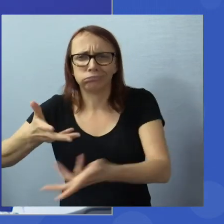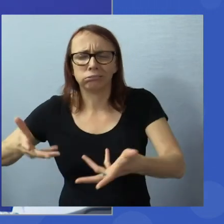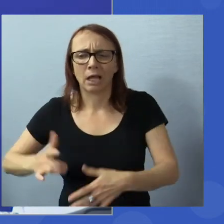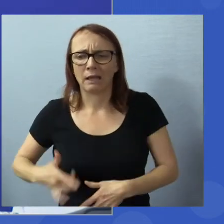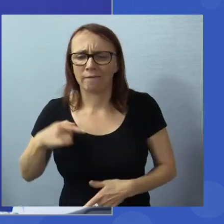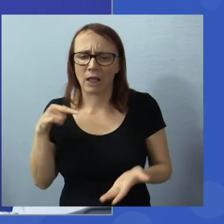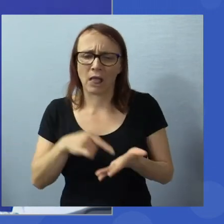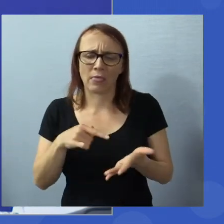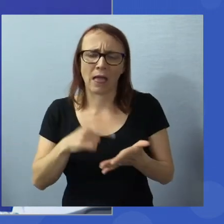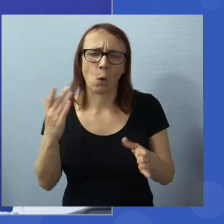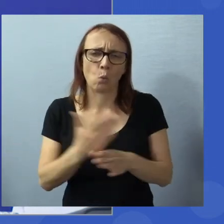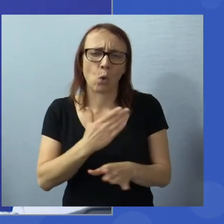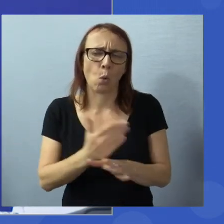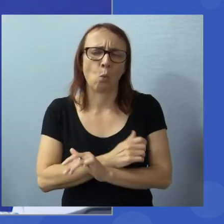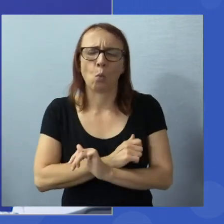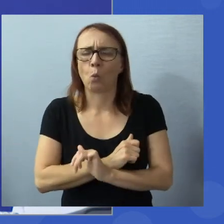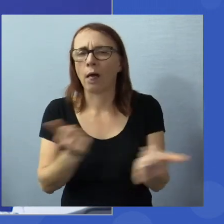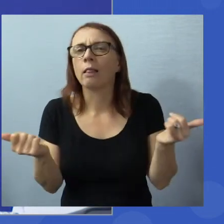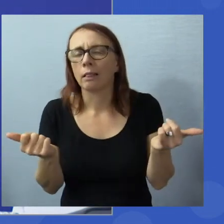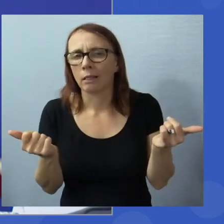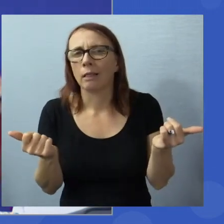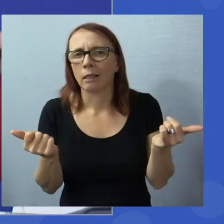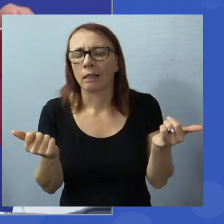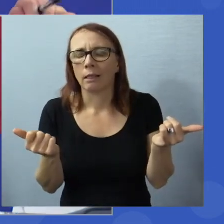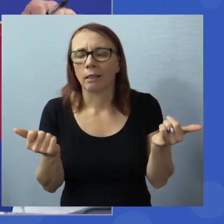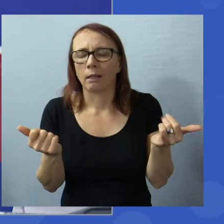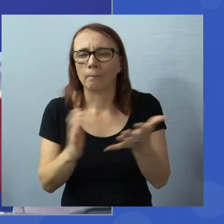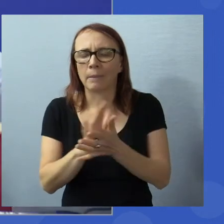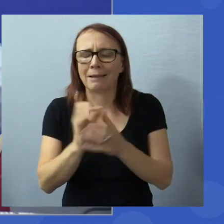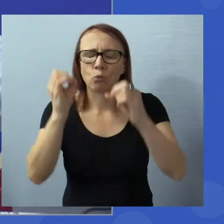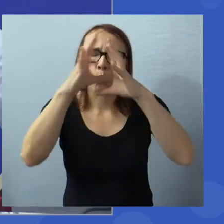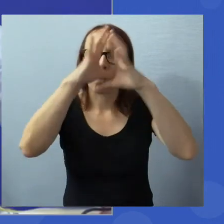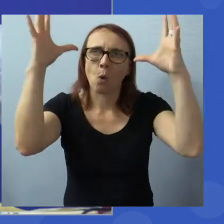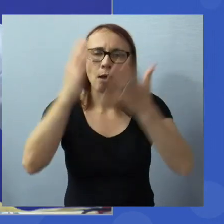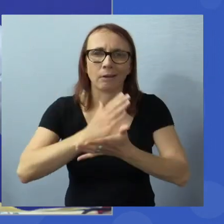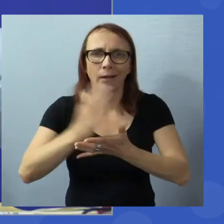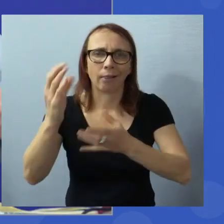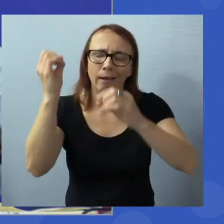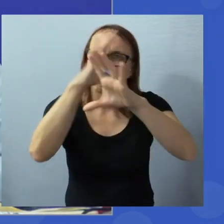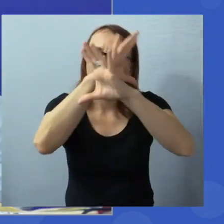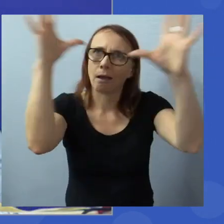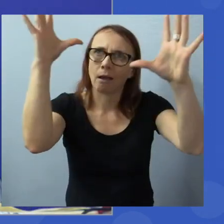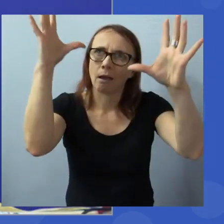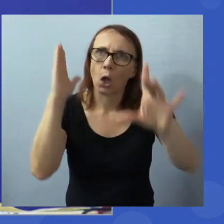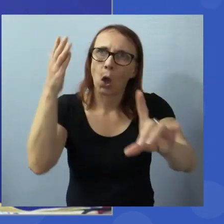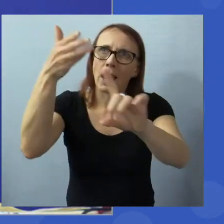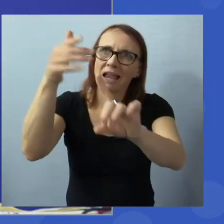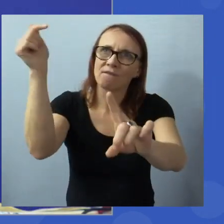and allowed you to give a very rich picture of the kind of country you're seeking to build but no doubt you'll tell me if you don't think that's true